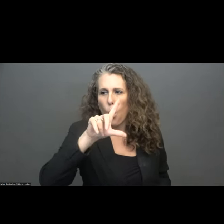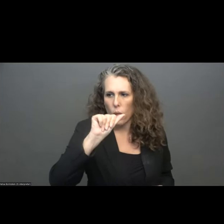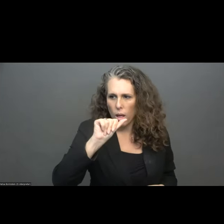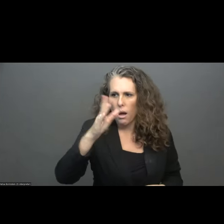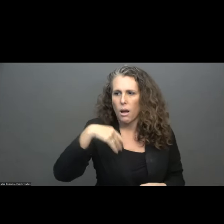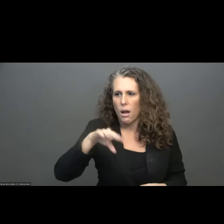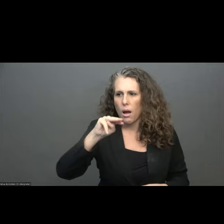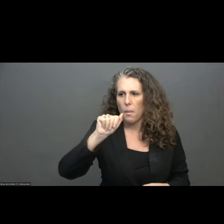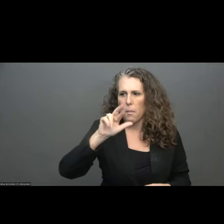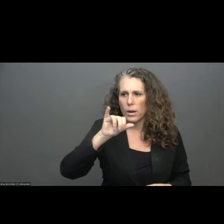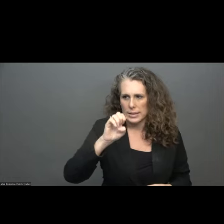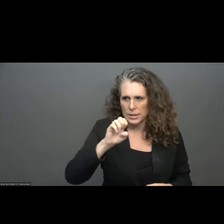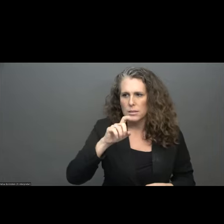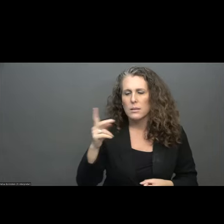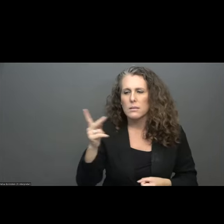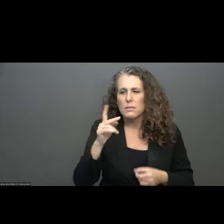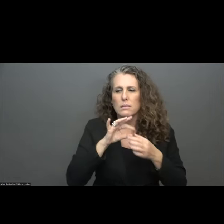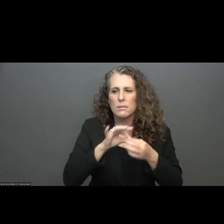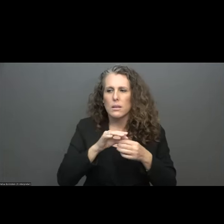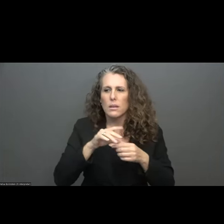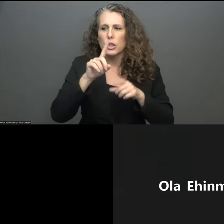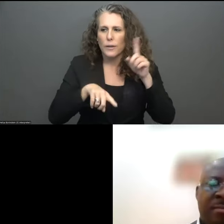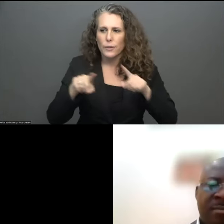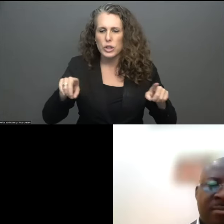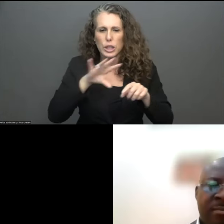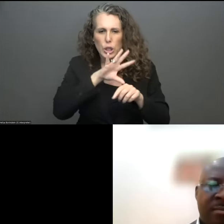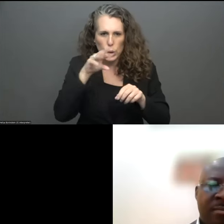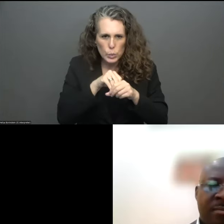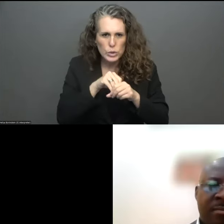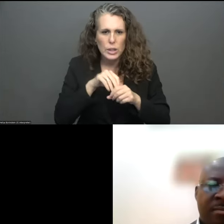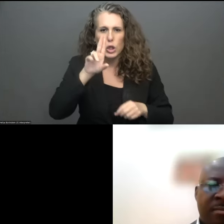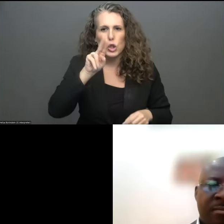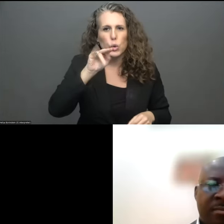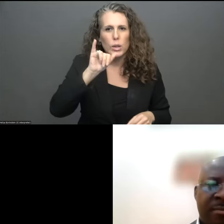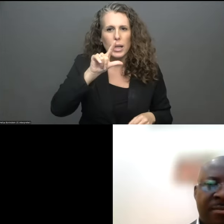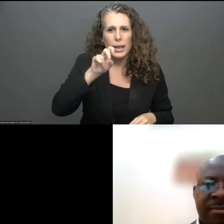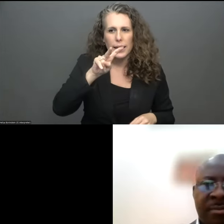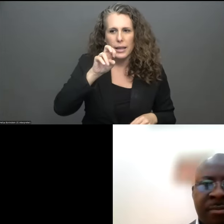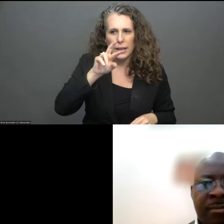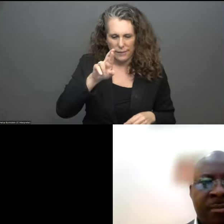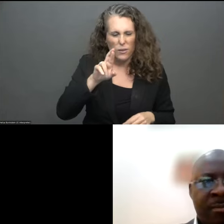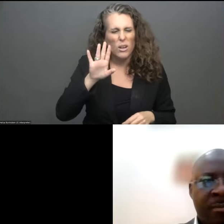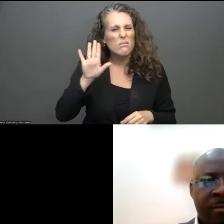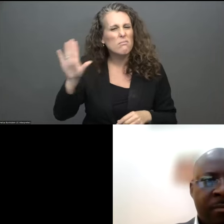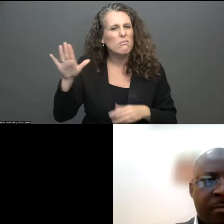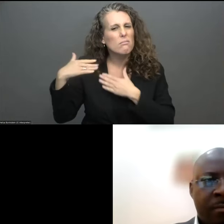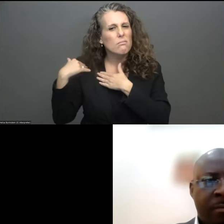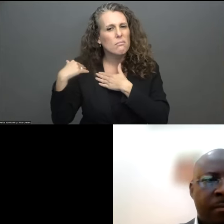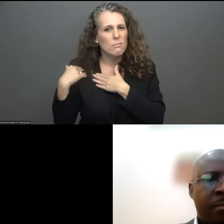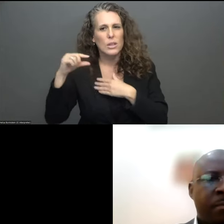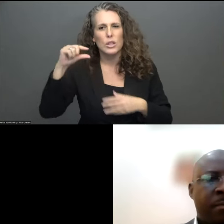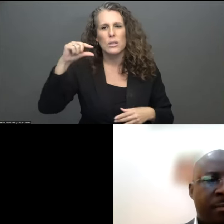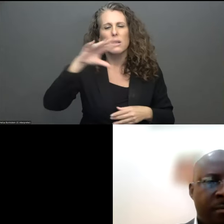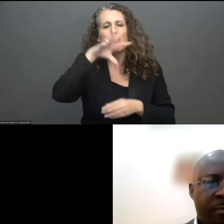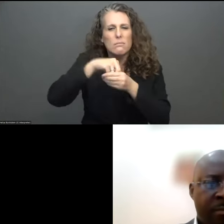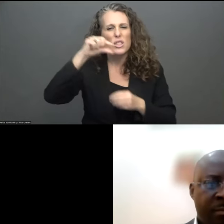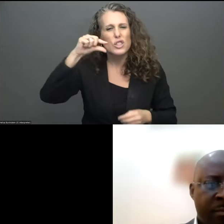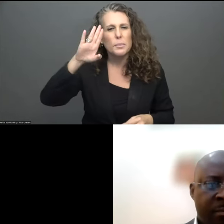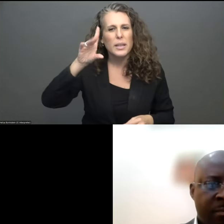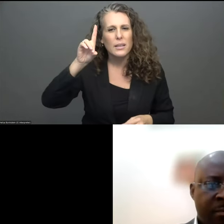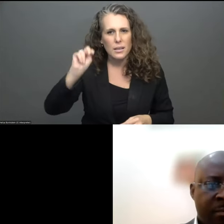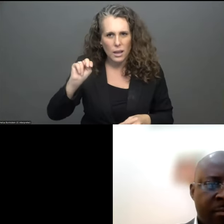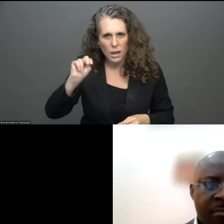Look, you know, very Tom Could you do autopsies on the captivity de de femme sensitive a particular